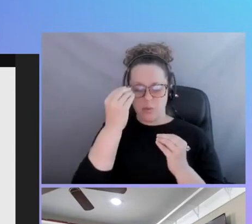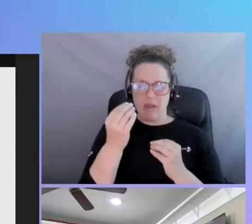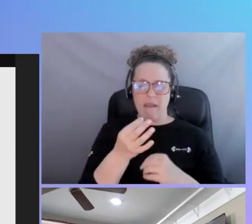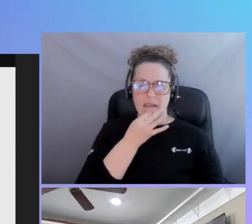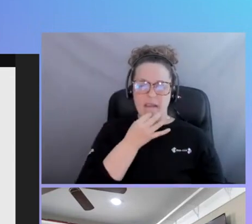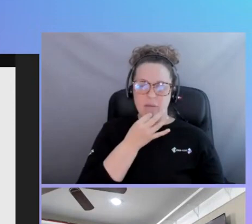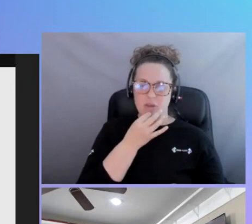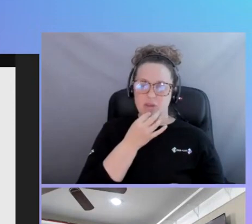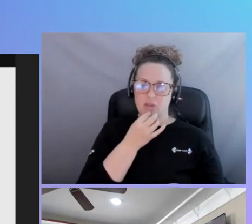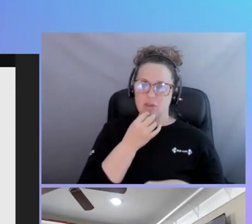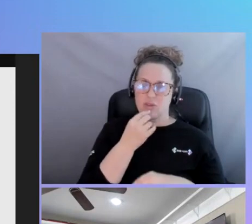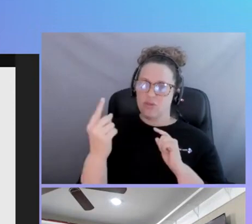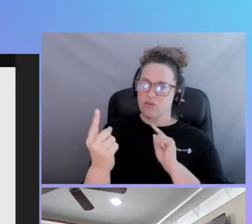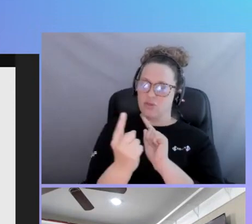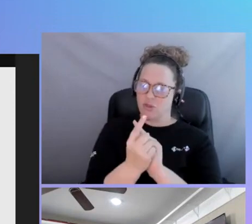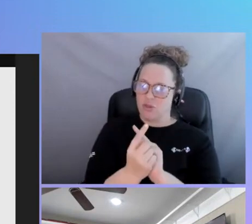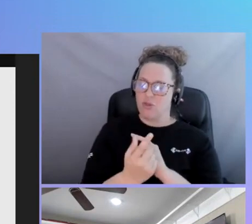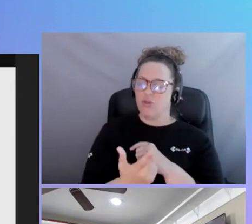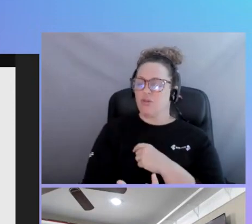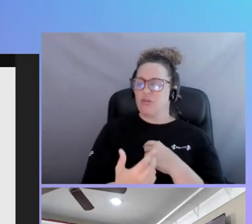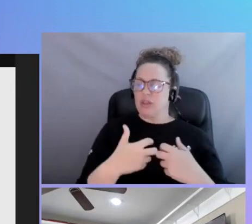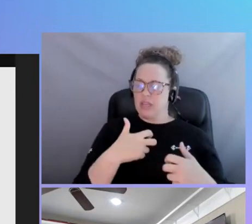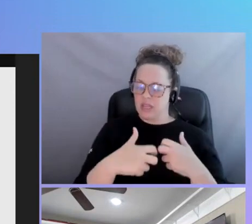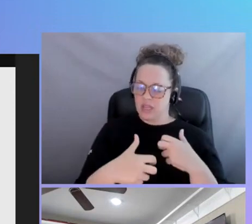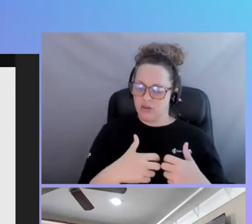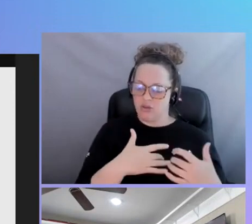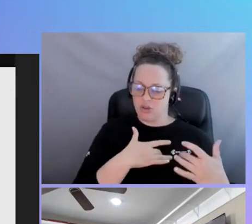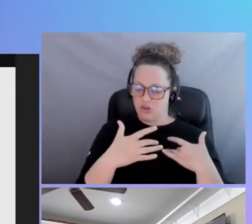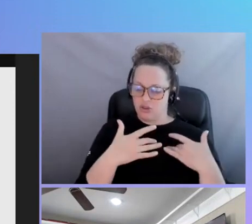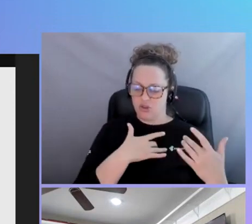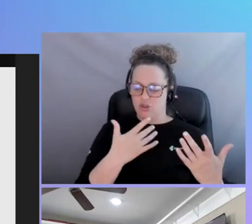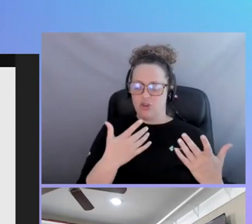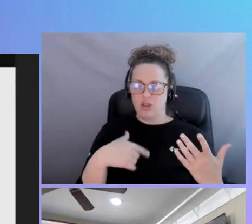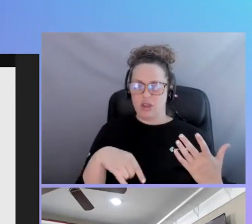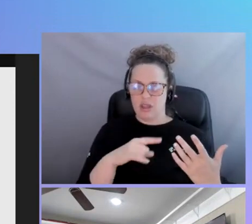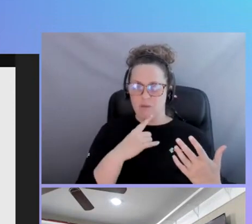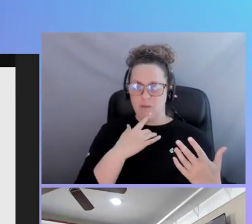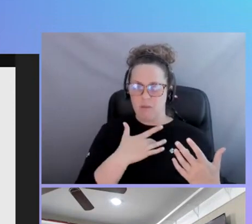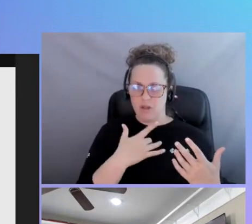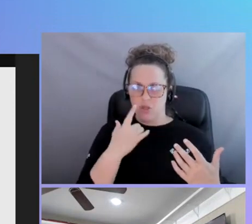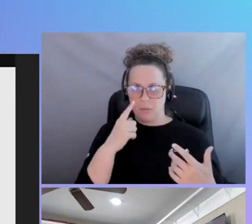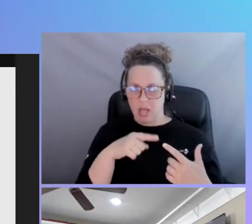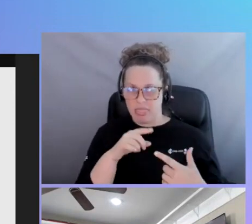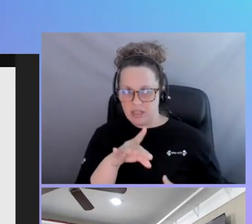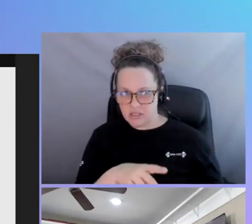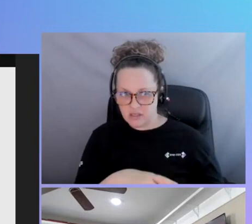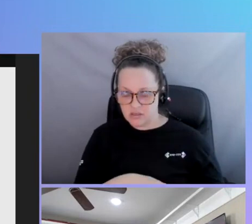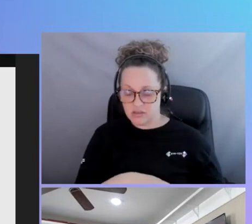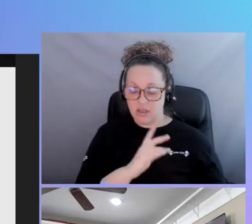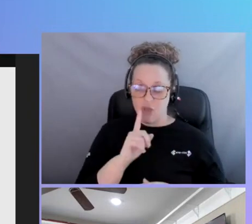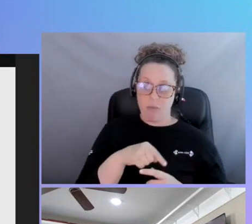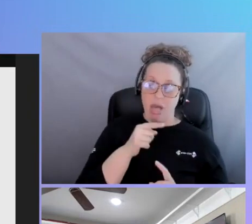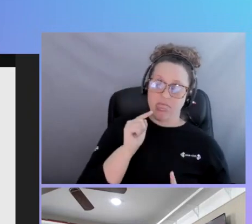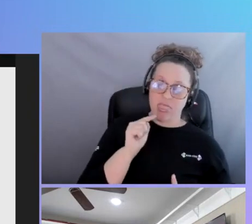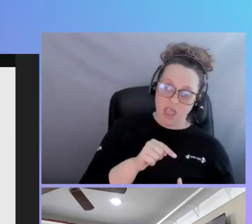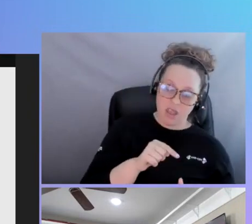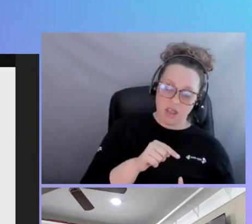and concerns. And many times they're going to like, have you thought about this? Have you thought about that aspect of it?